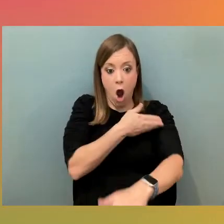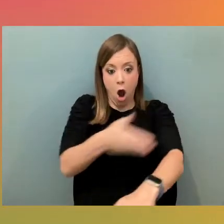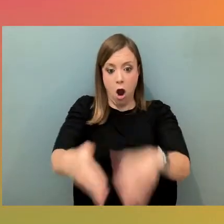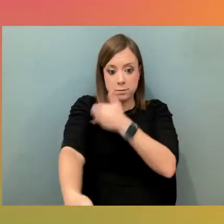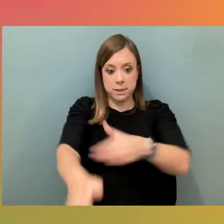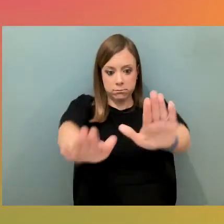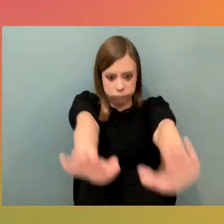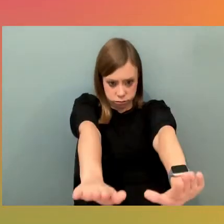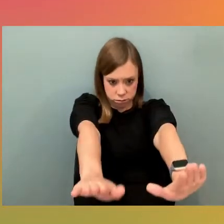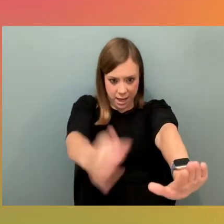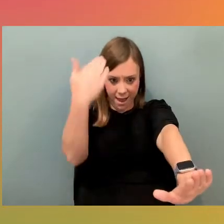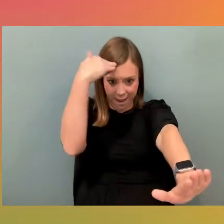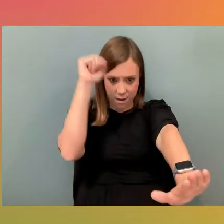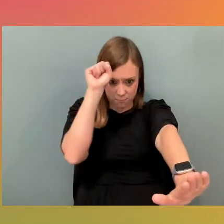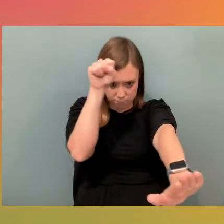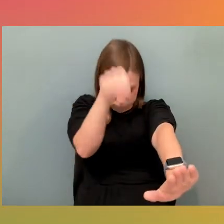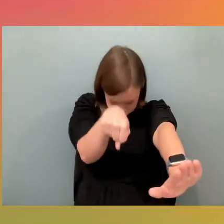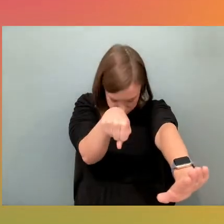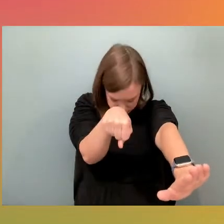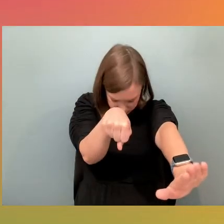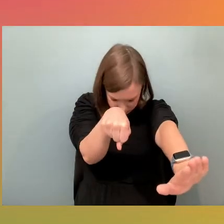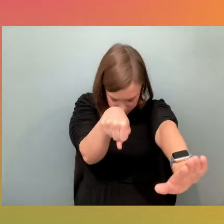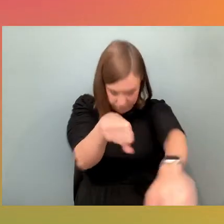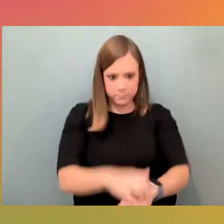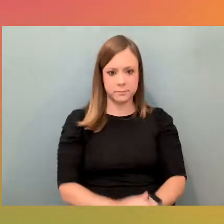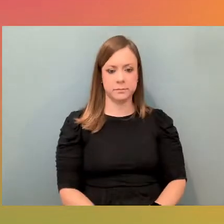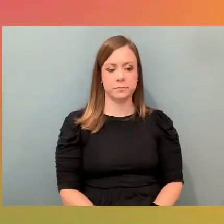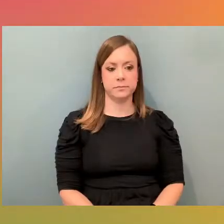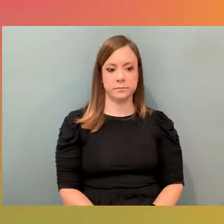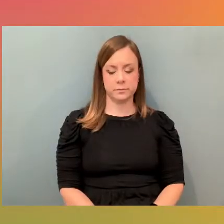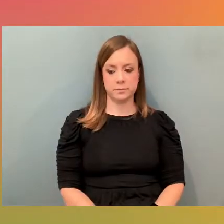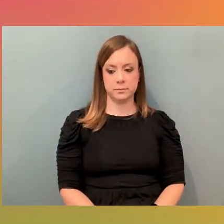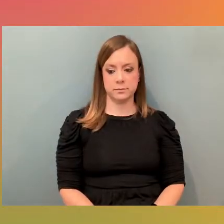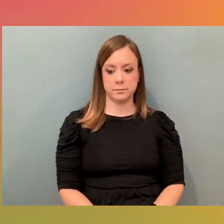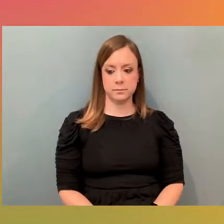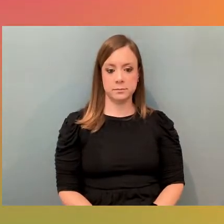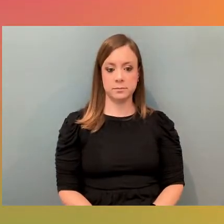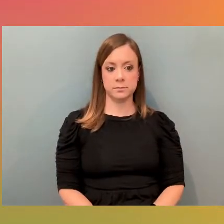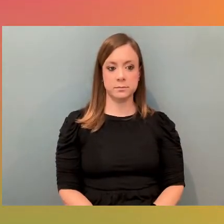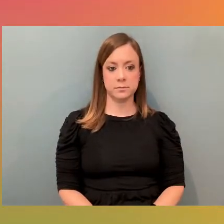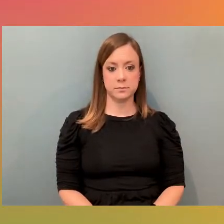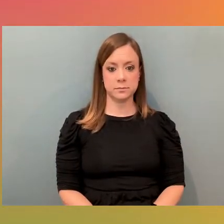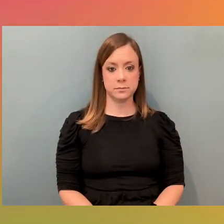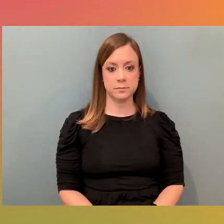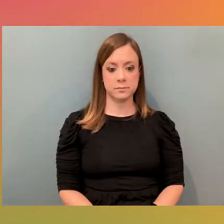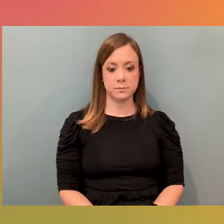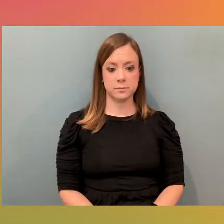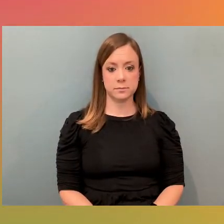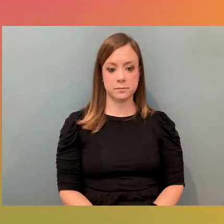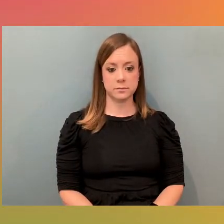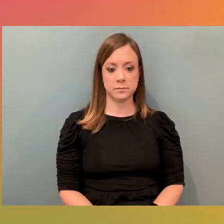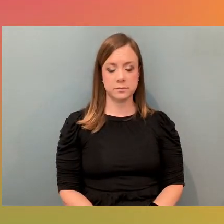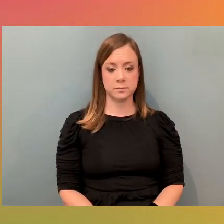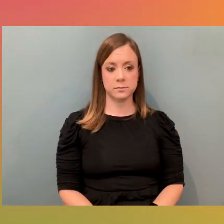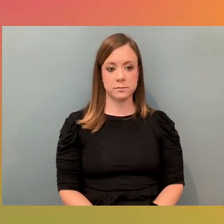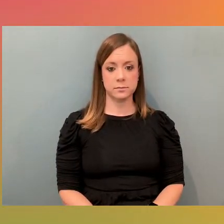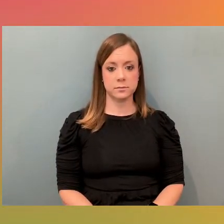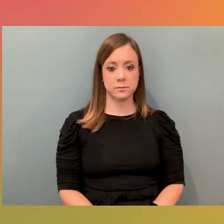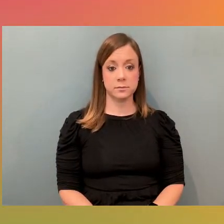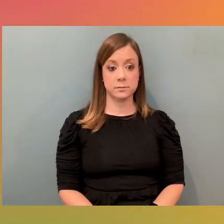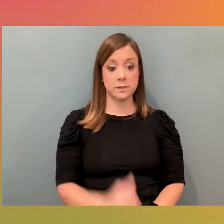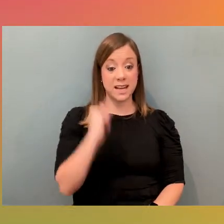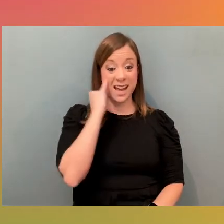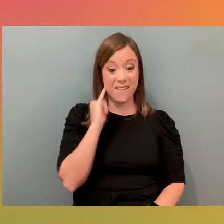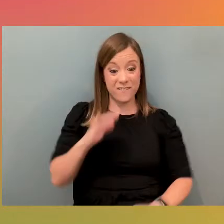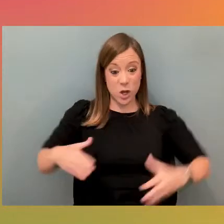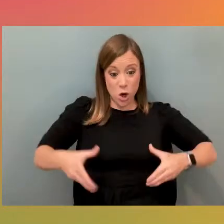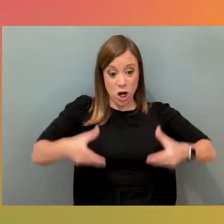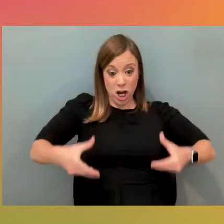TOGETHER WIDEN YOUR NIECE.